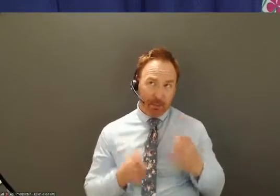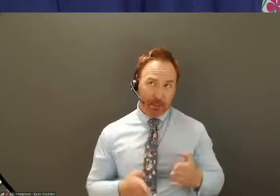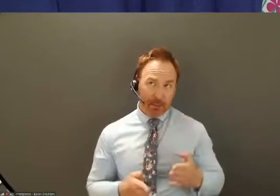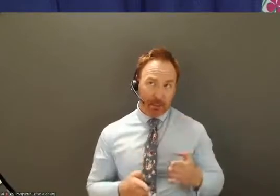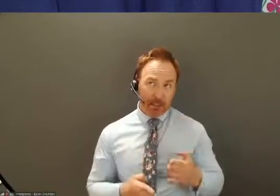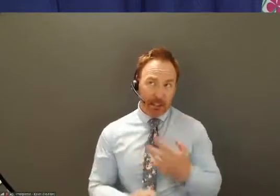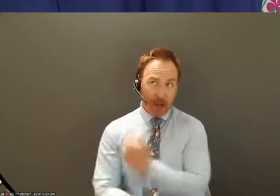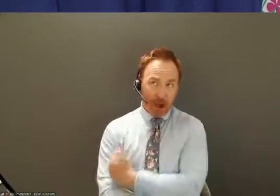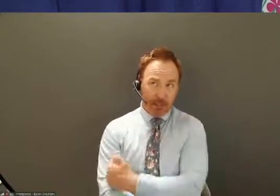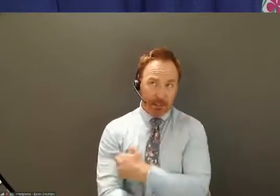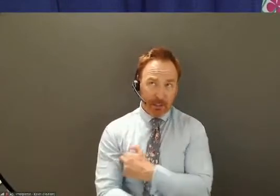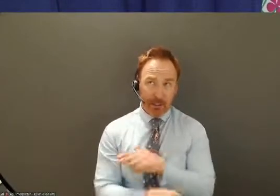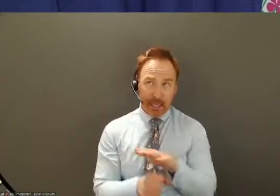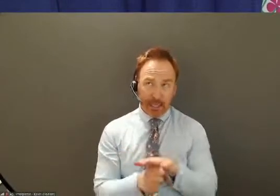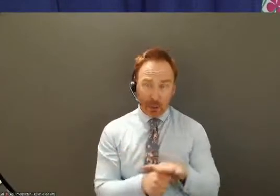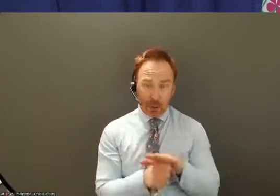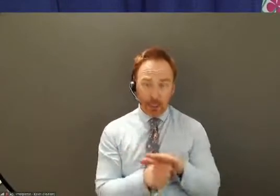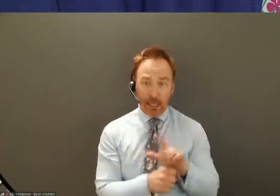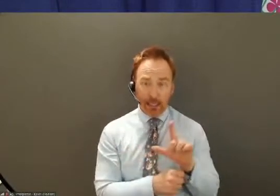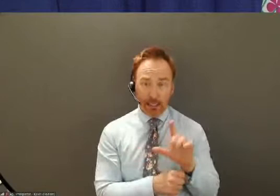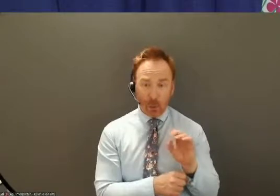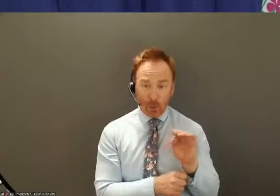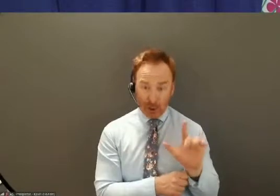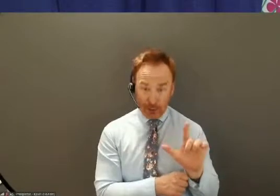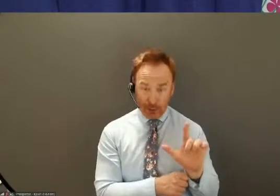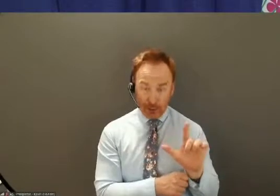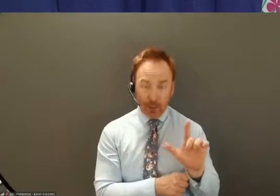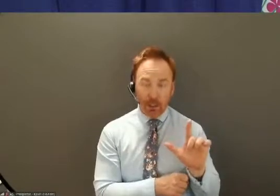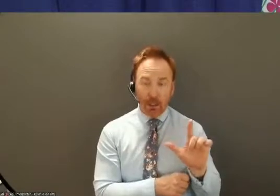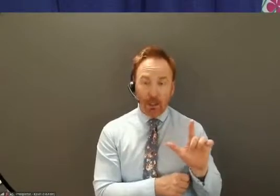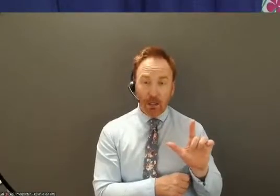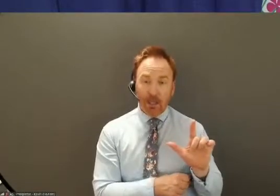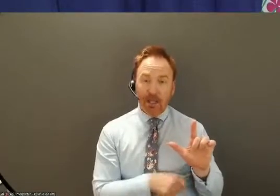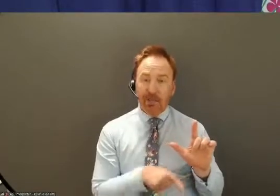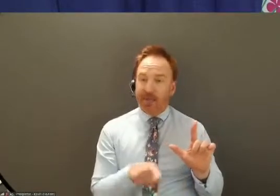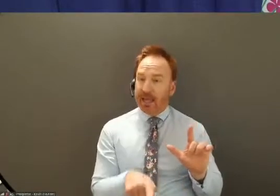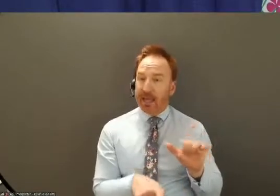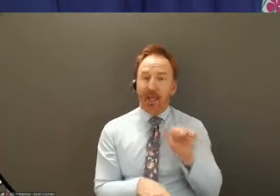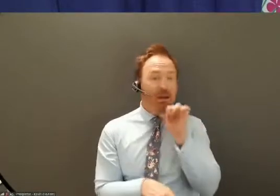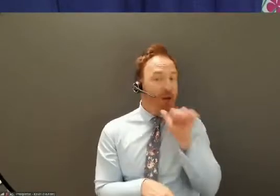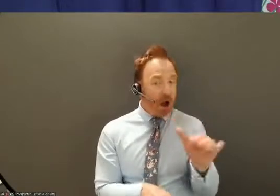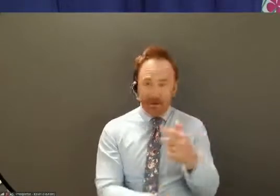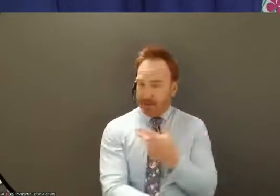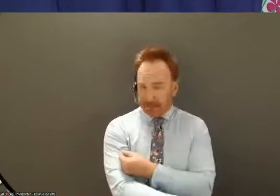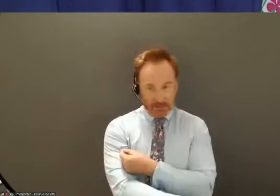had both vaccinations and they are getting affected. Did you say there was to watch